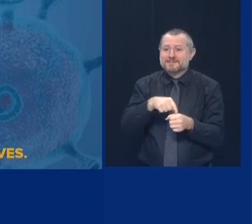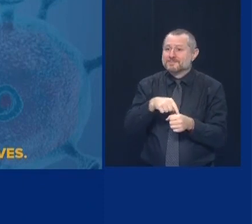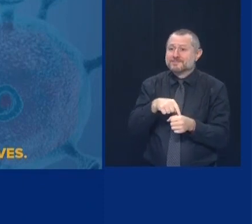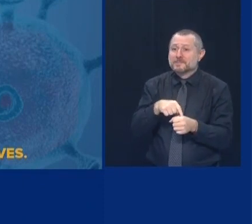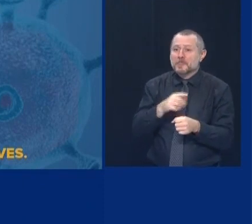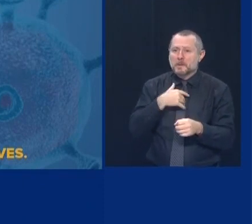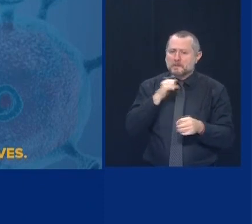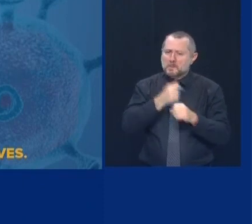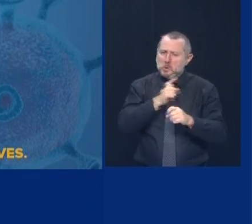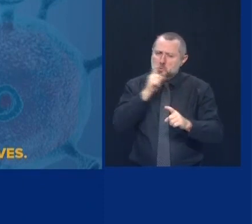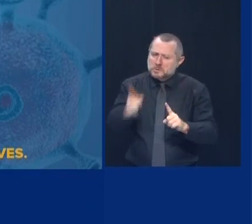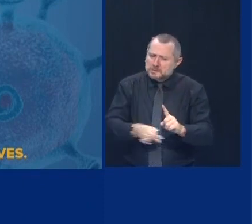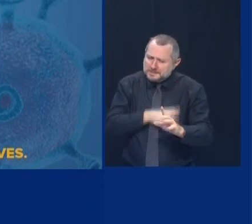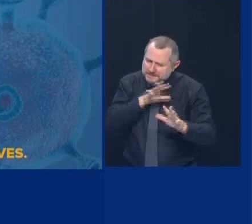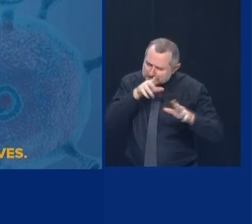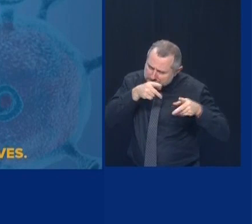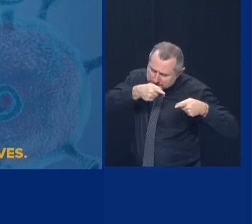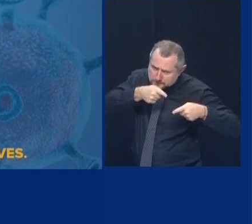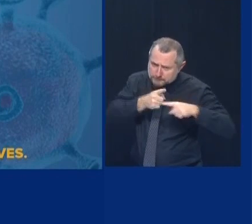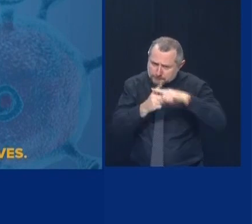THE ADVANTAGES WE GET TO SAY TO PEOPLE BEe1 WARE